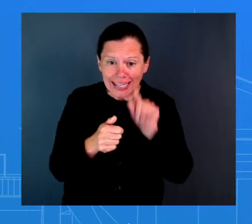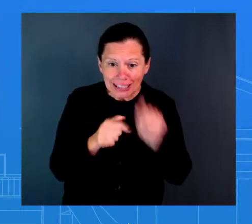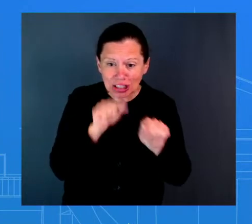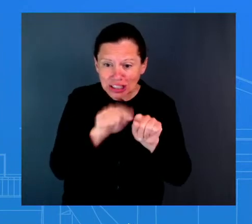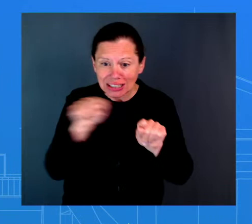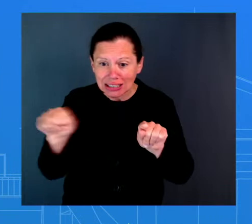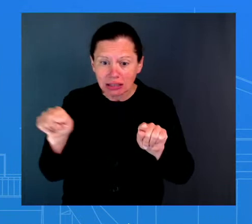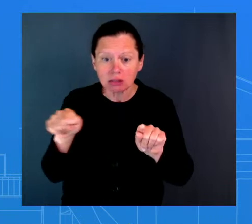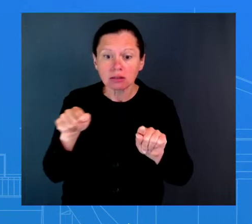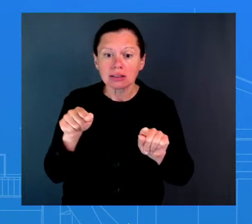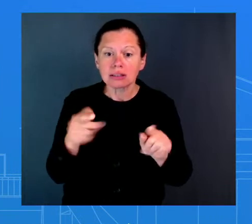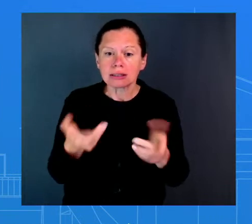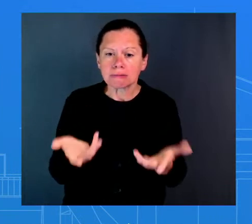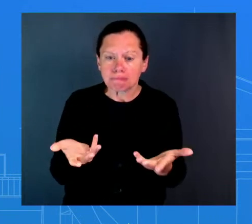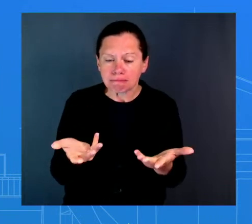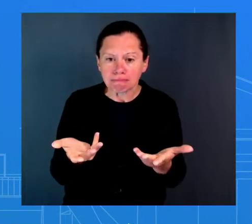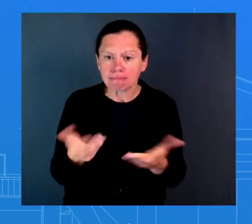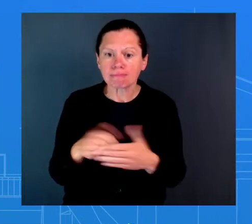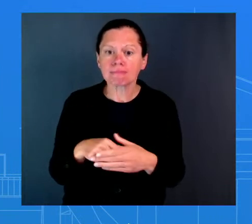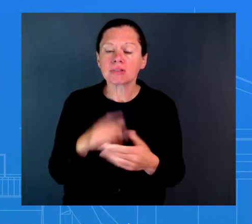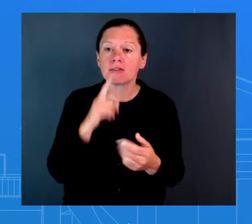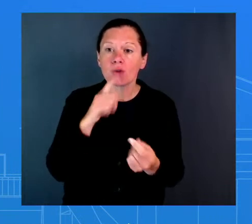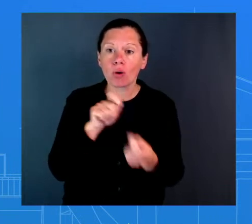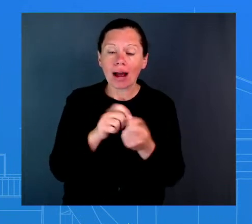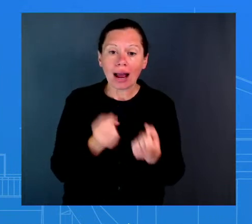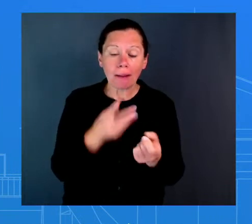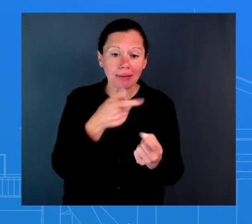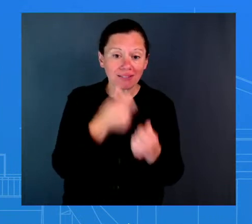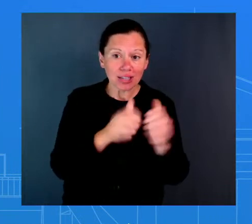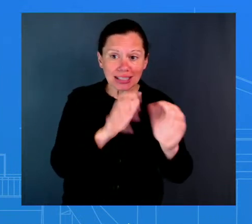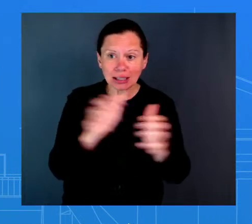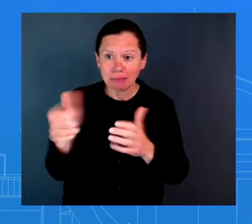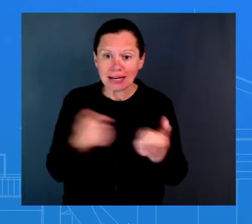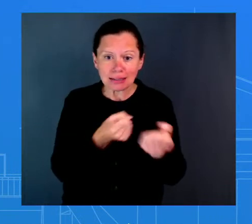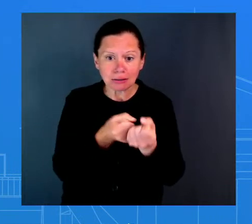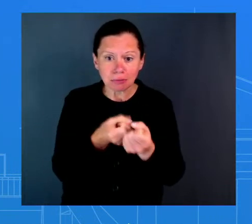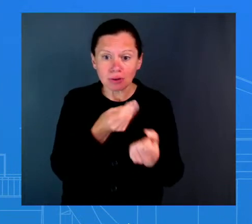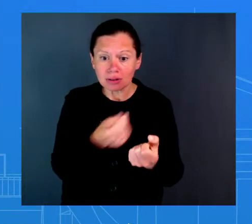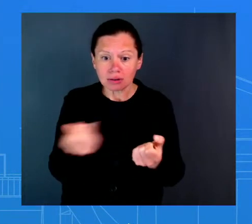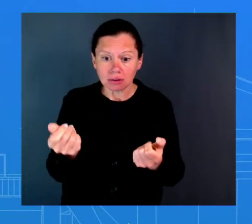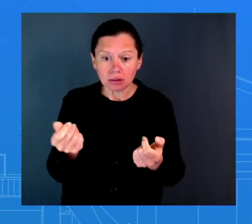That money is notified to the Hill in a public way. So, you all have access to exactly how much we've spent.